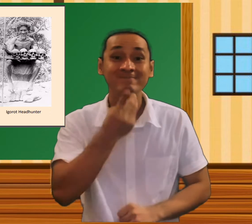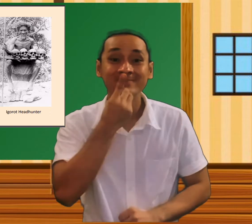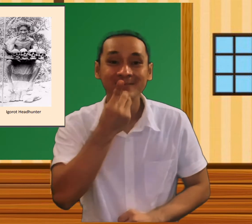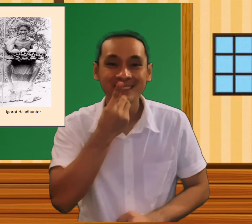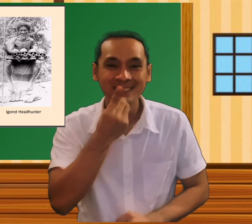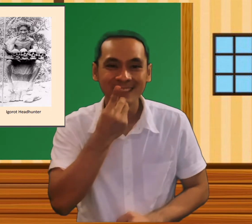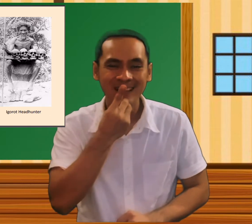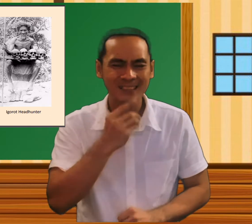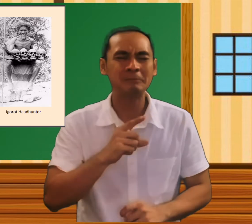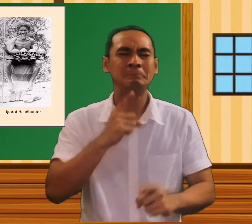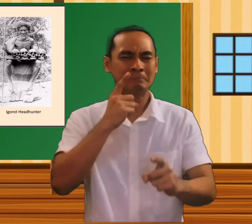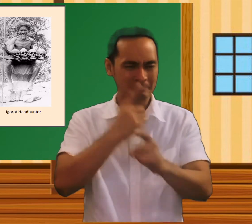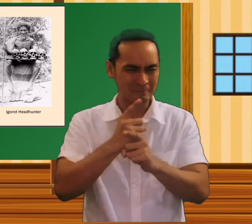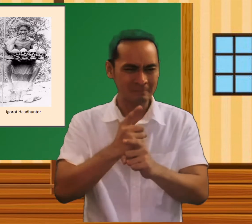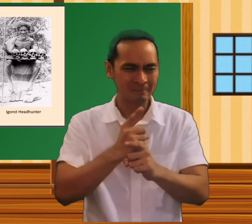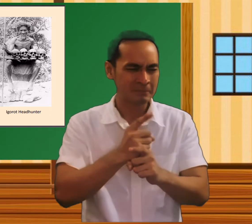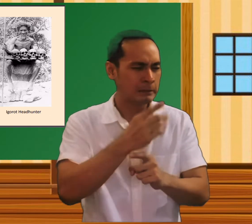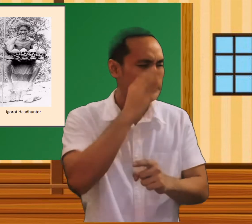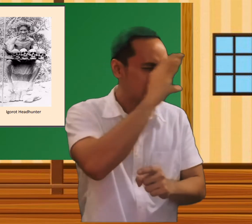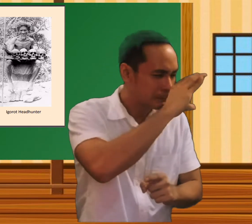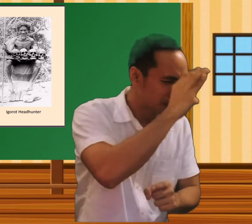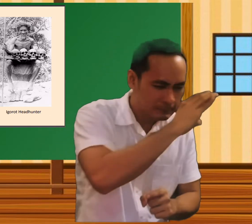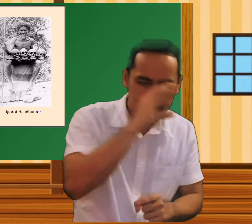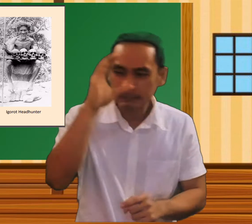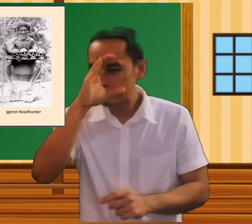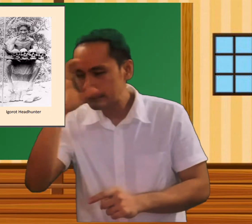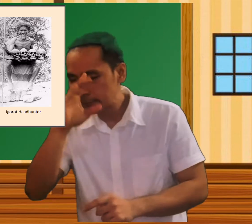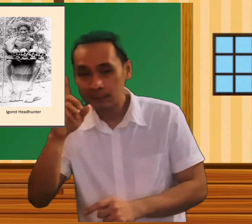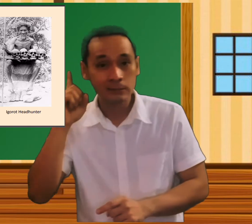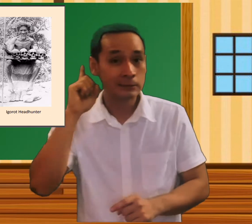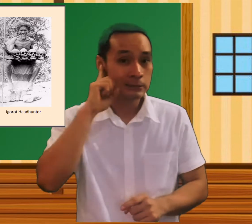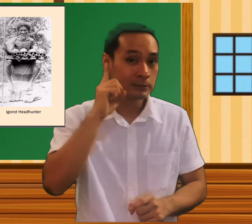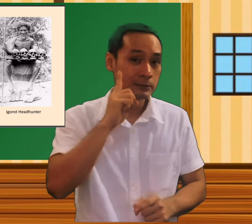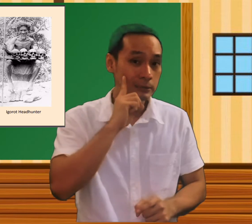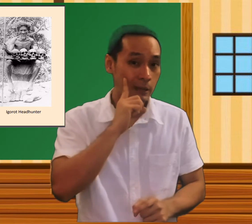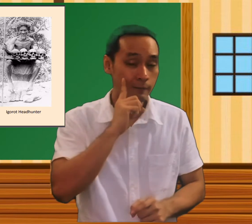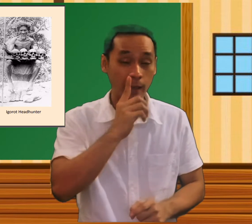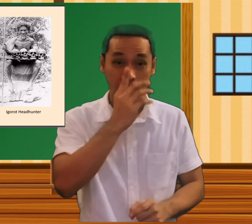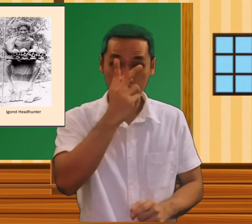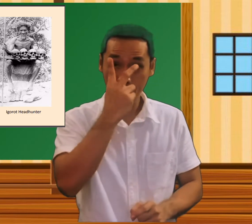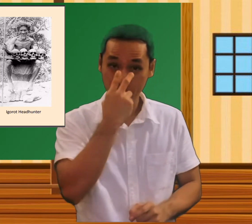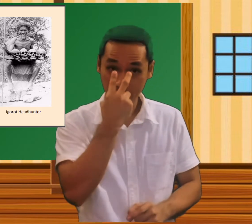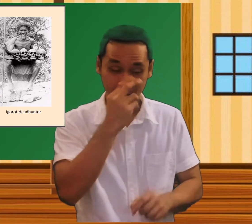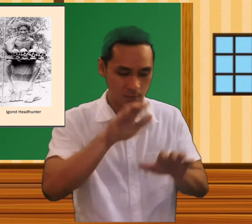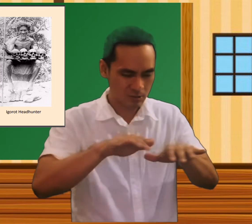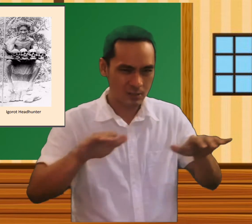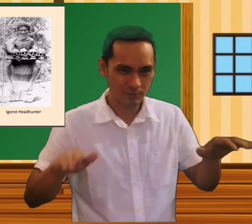miss delight rice literally had to seek out death and blind children